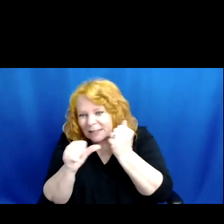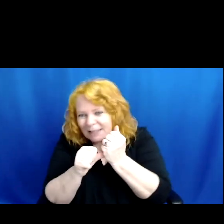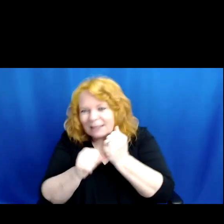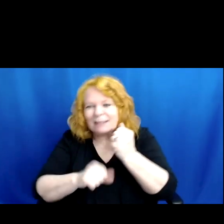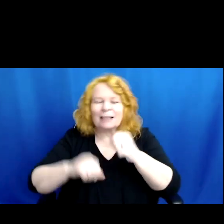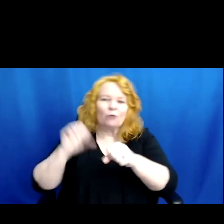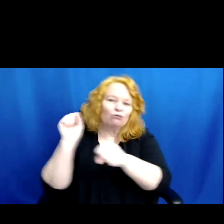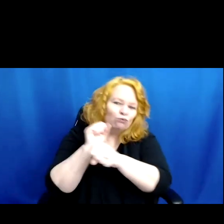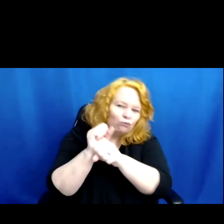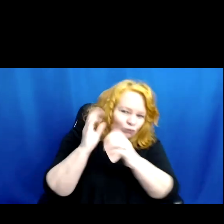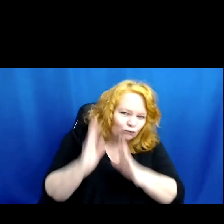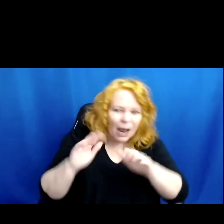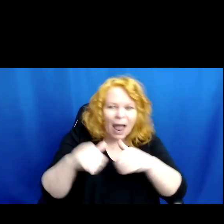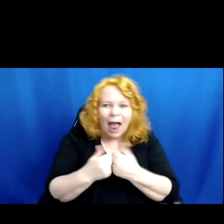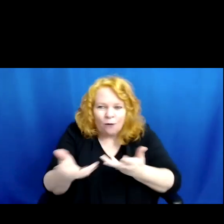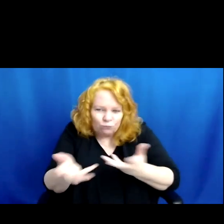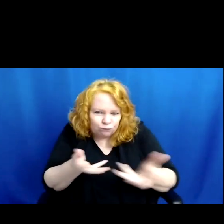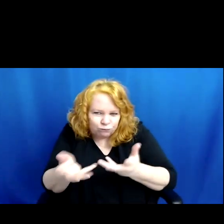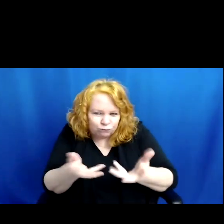the needs of children with vision impairments.